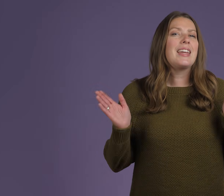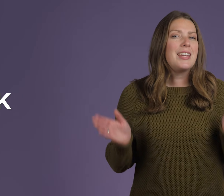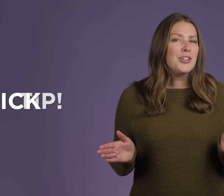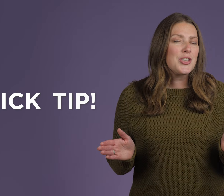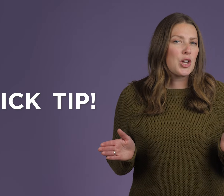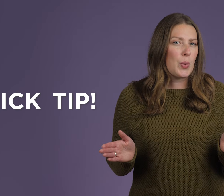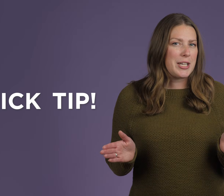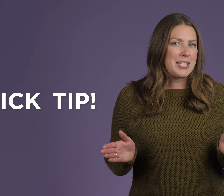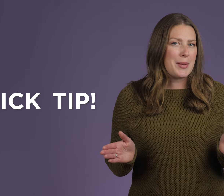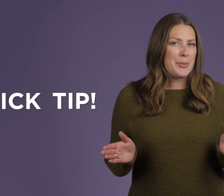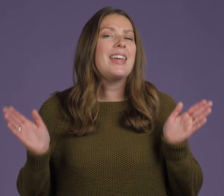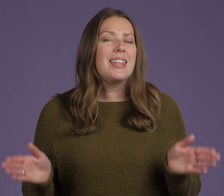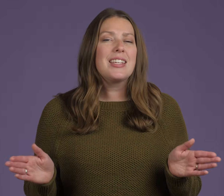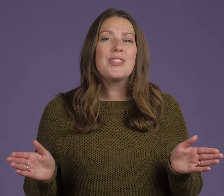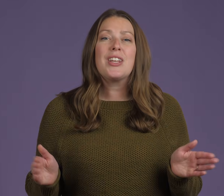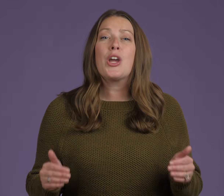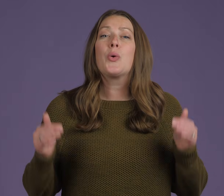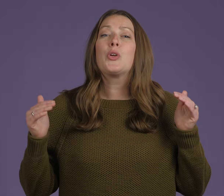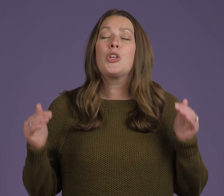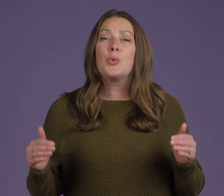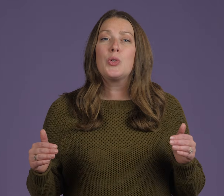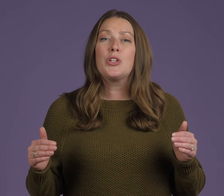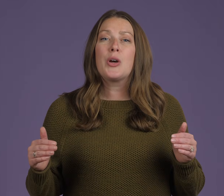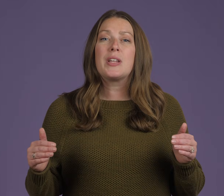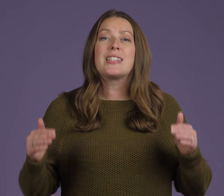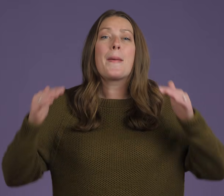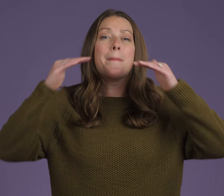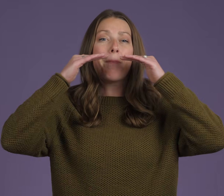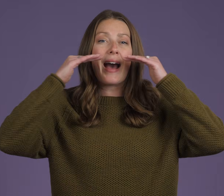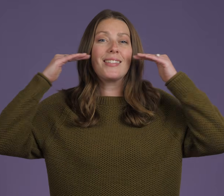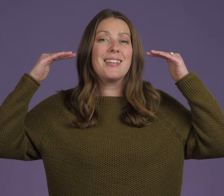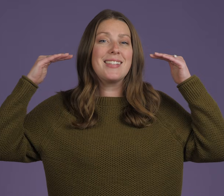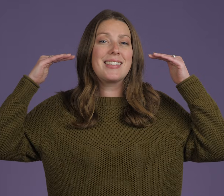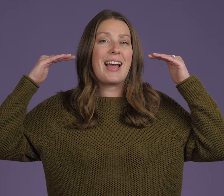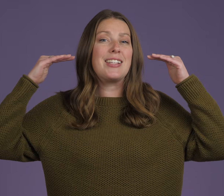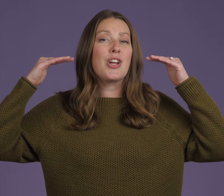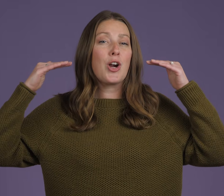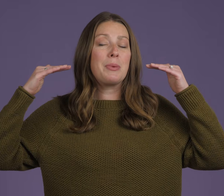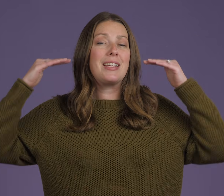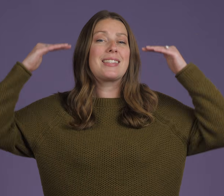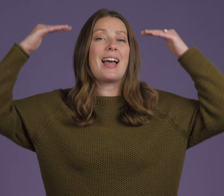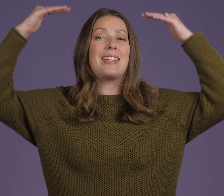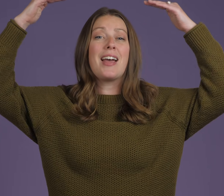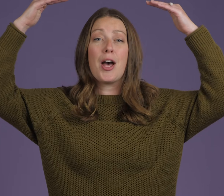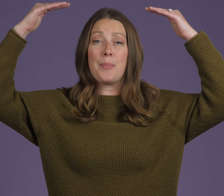Here's a quick tip. In this video, you will notice masculine and signs are being signed up